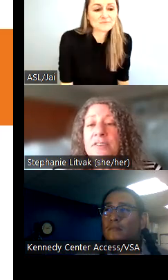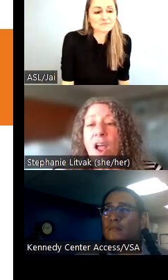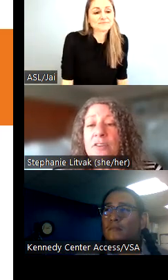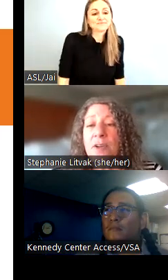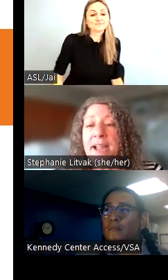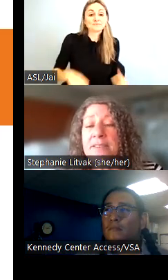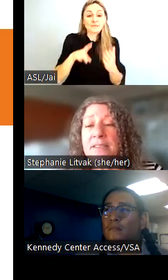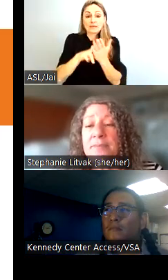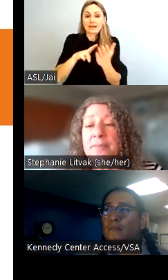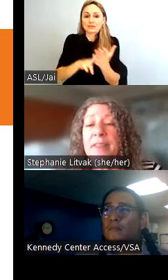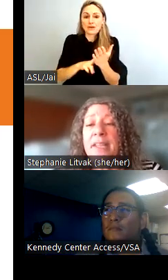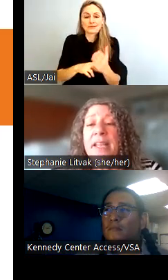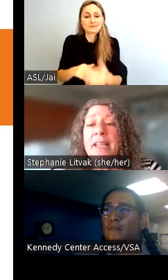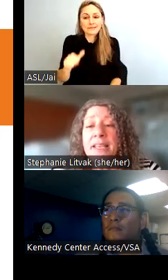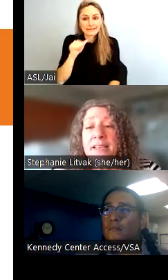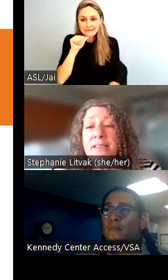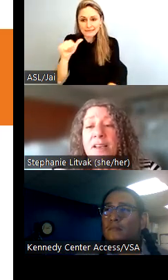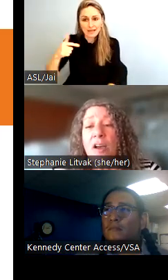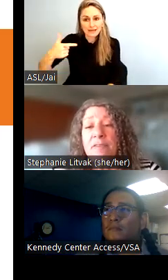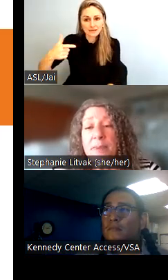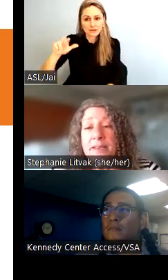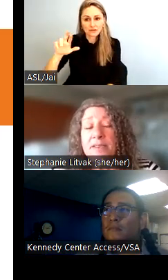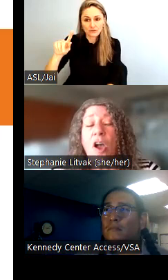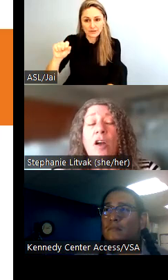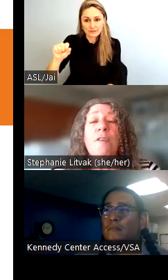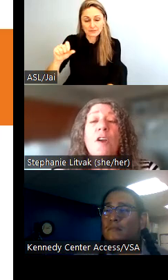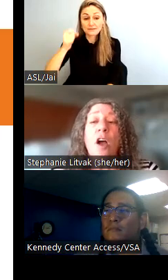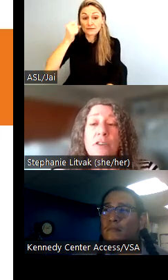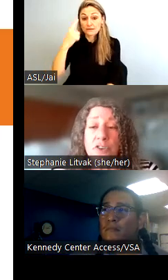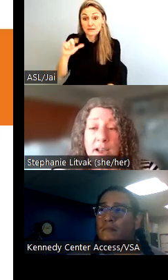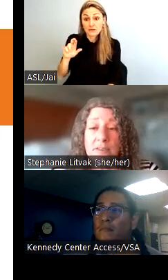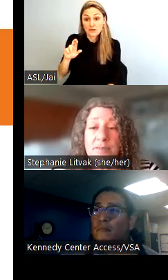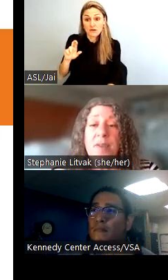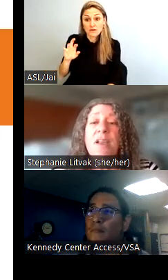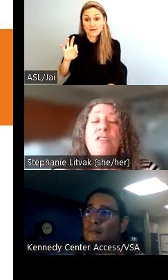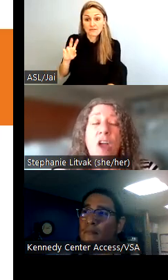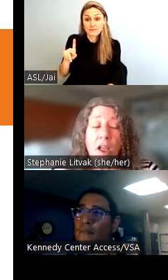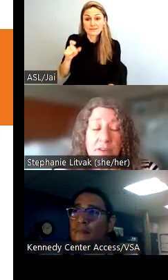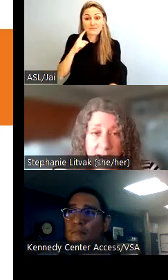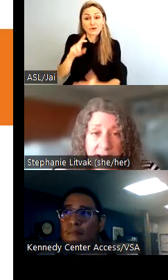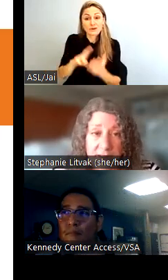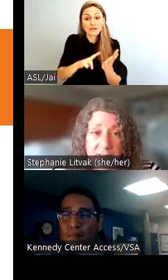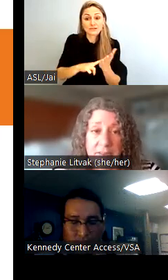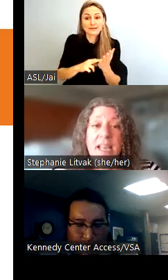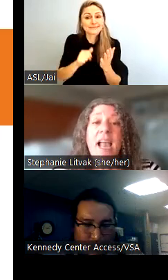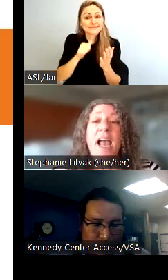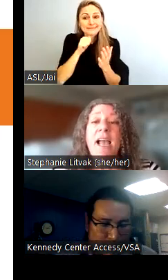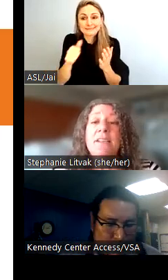Contracts not grants. These RFPs are for contracts, not grants.